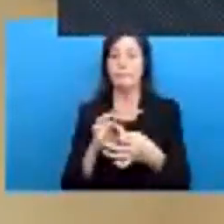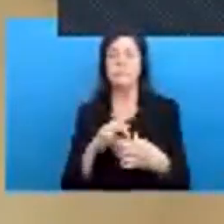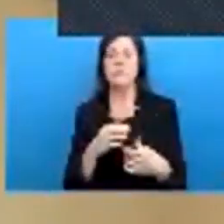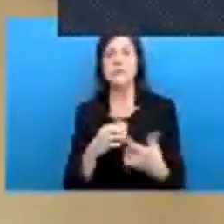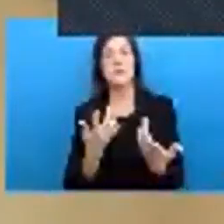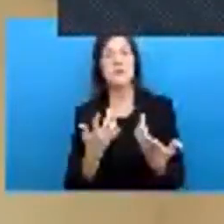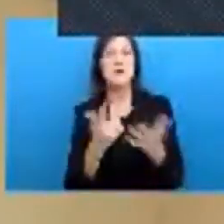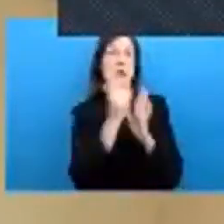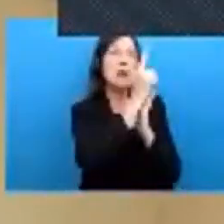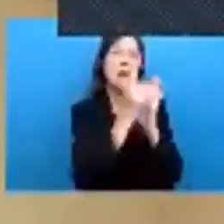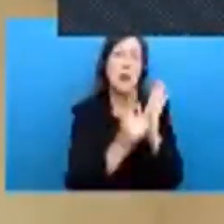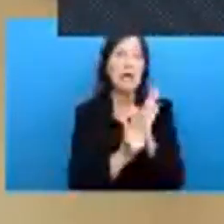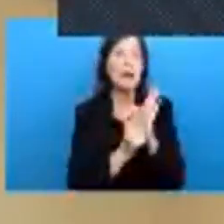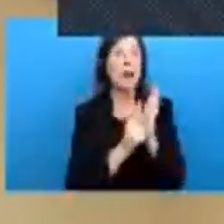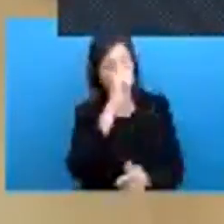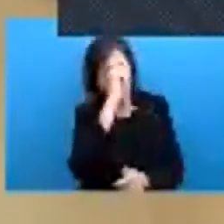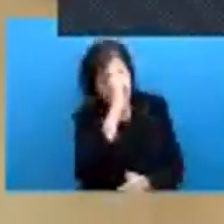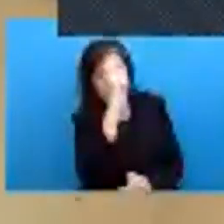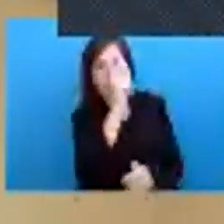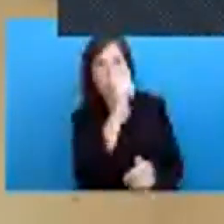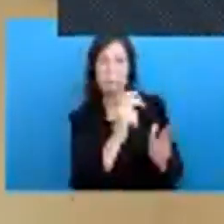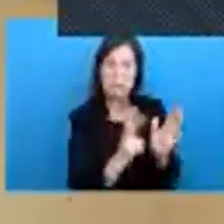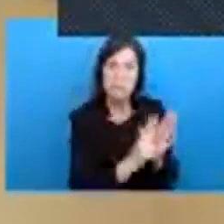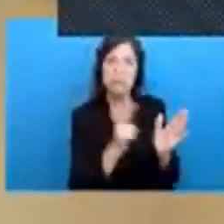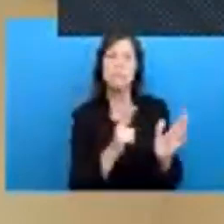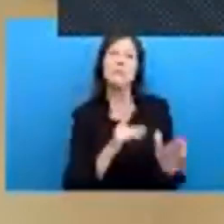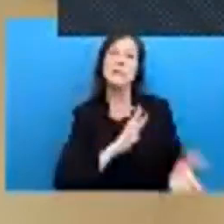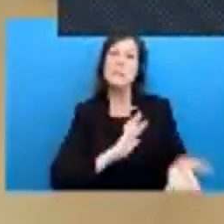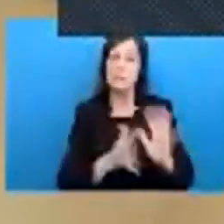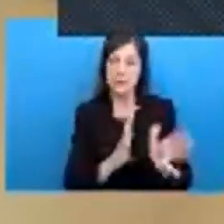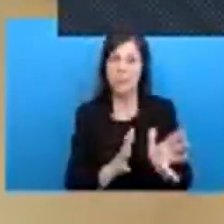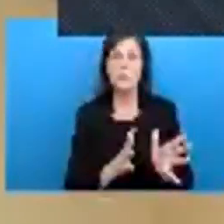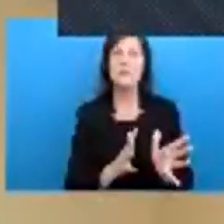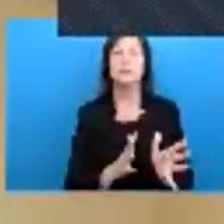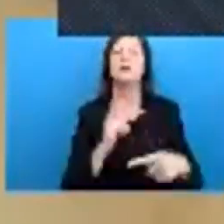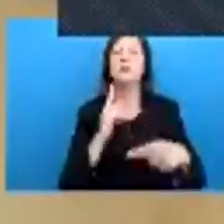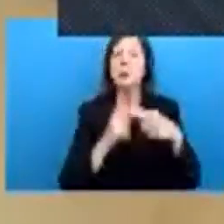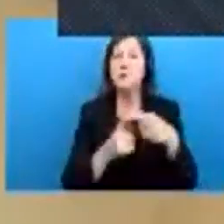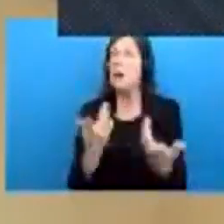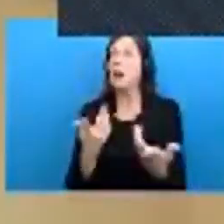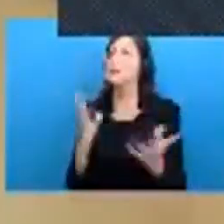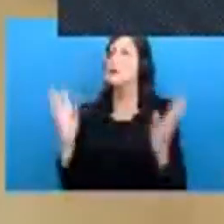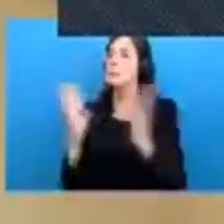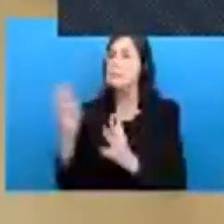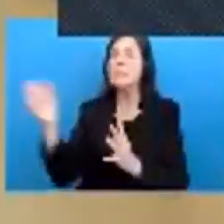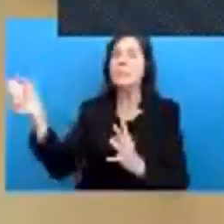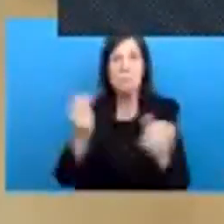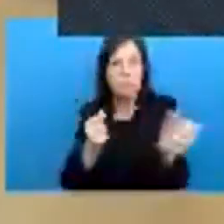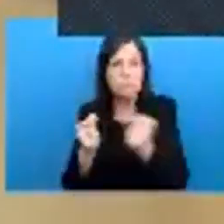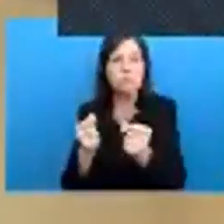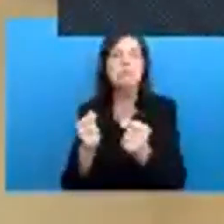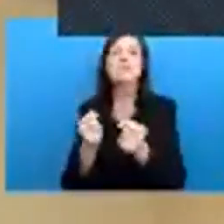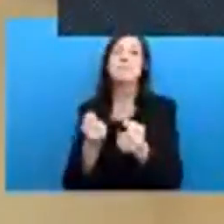Languages as part of linguistic and cultural diversity. It also emphasizes the principles of